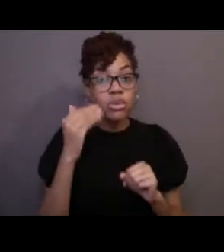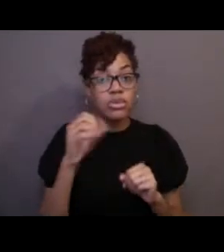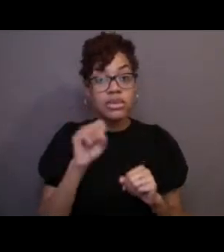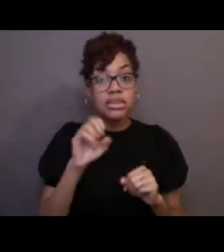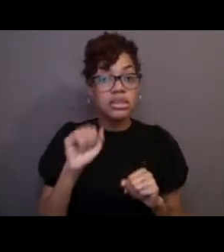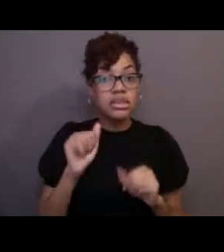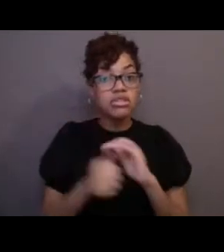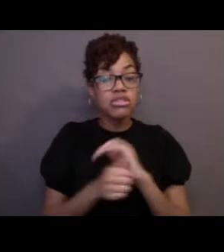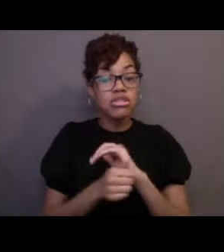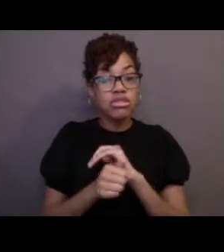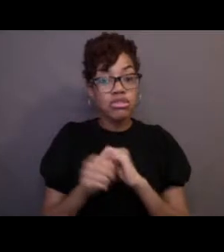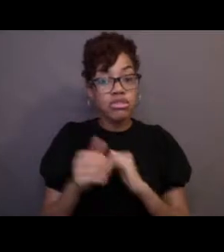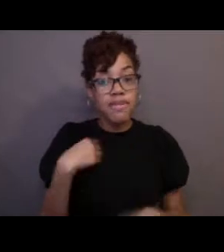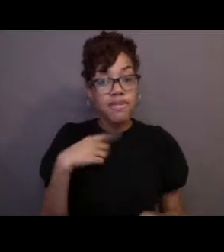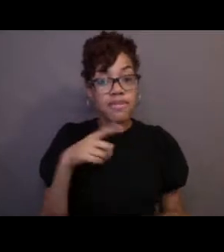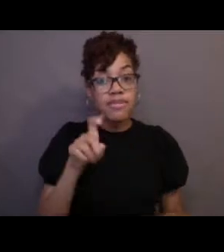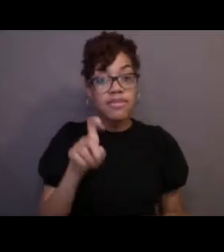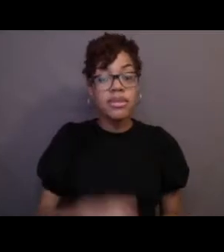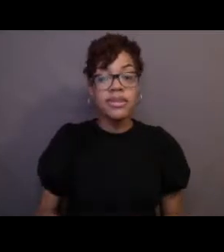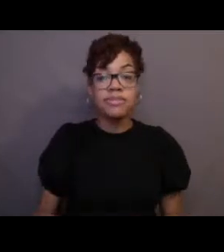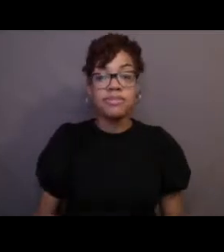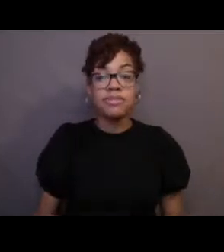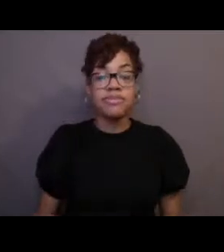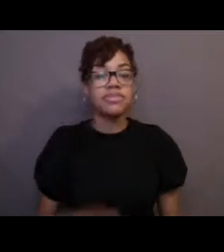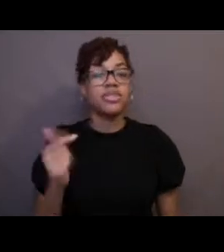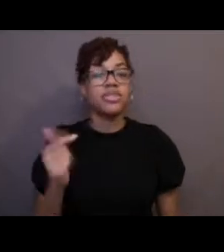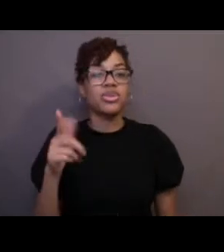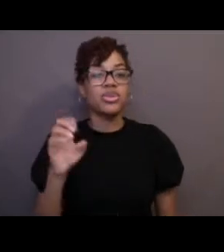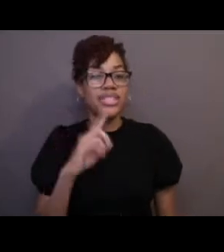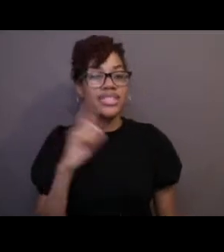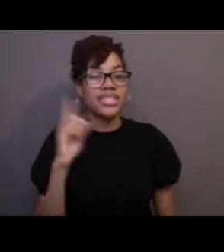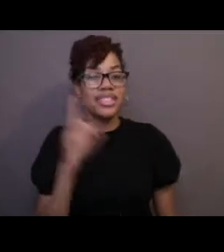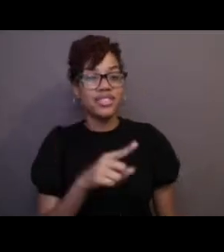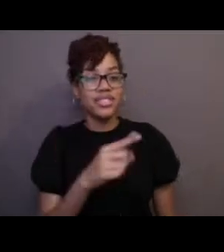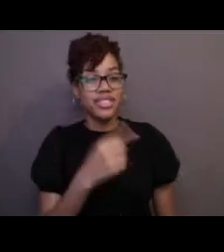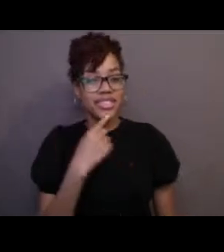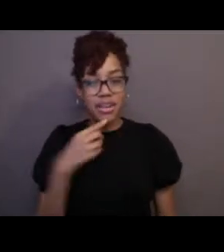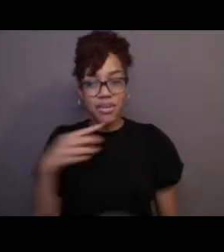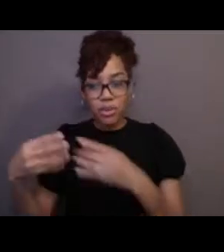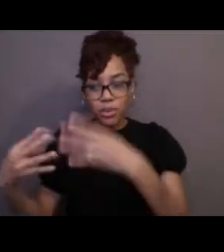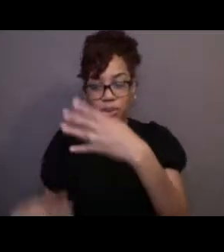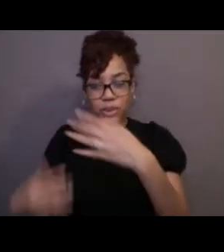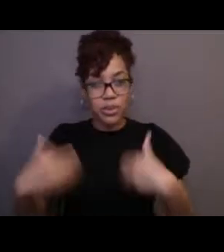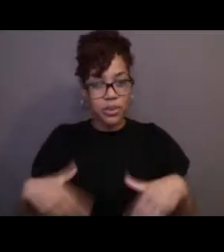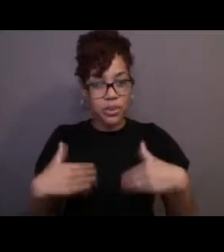[Grace] All right, this is grace reporting from the chat box. I told Samir that you're a savvy group. So we do have some folks here.